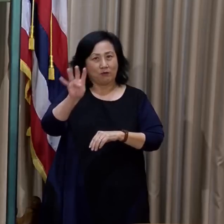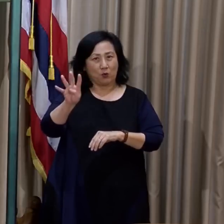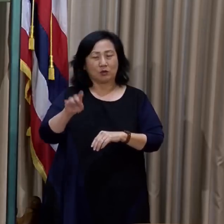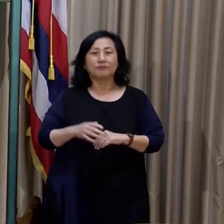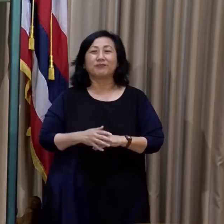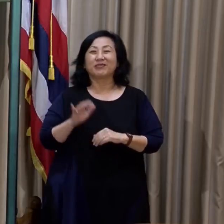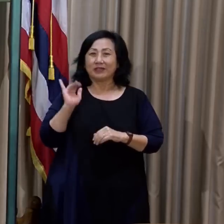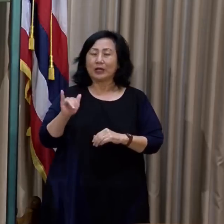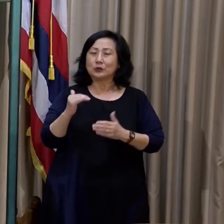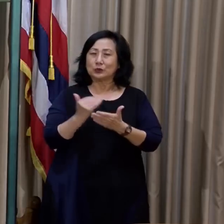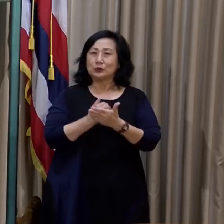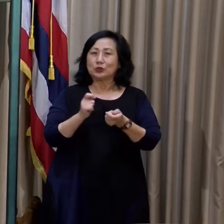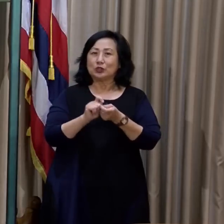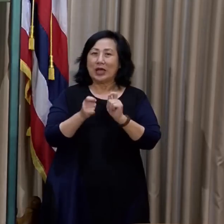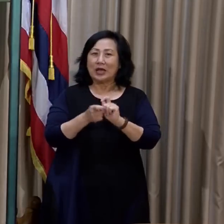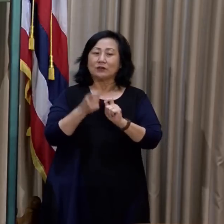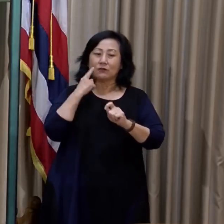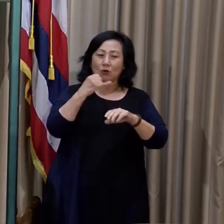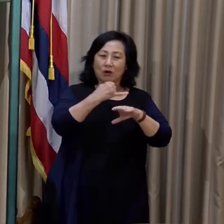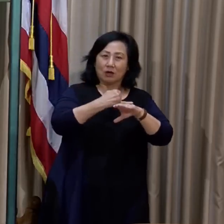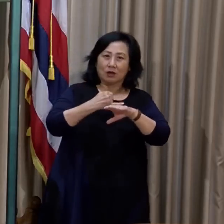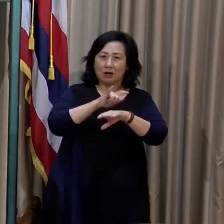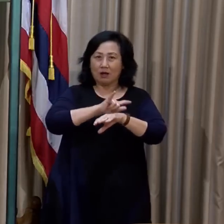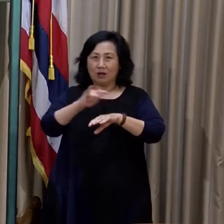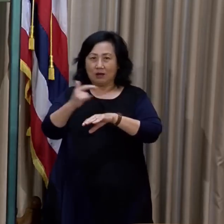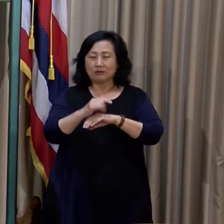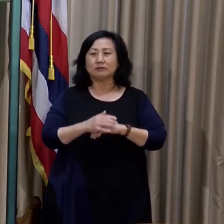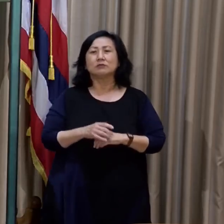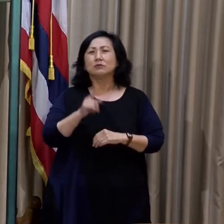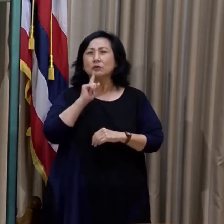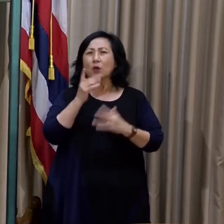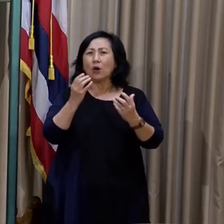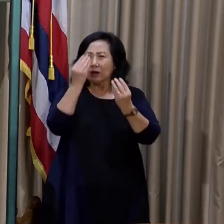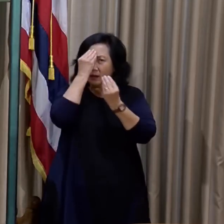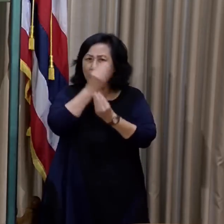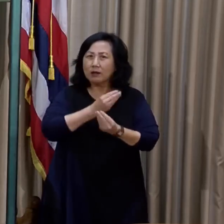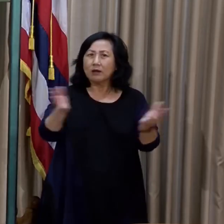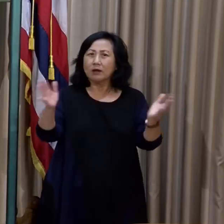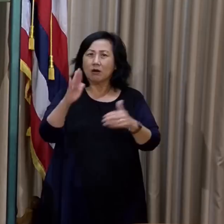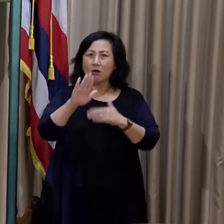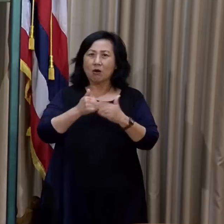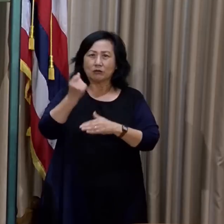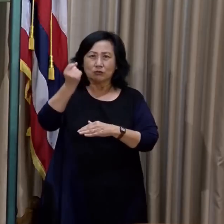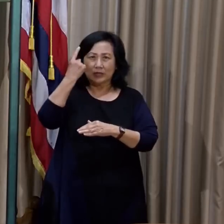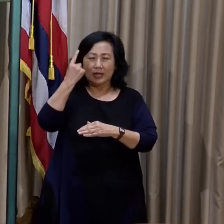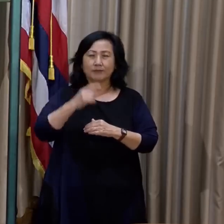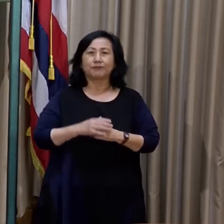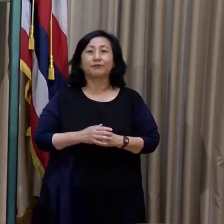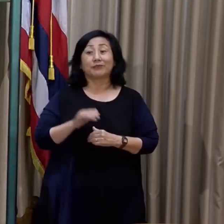TEMPERATURE OVER 100.4 WILL NOT BE ALLOWED TO BOARD THE PLANE. THAT IS A CHANGE IN INTERISLAND